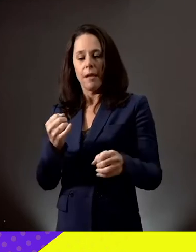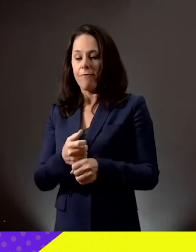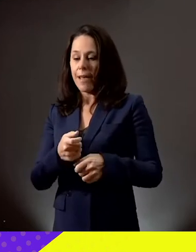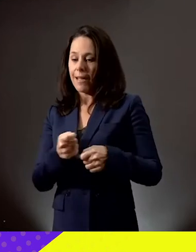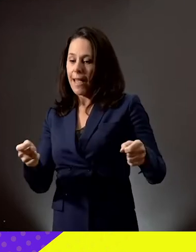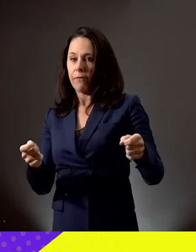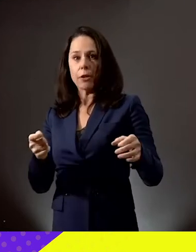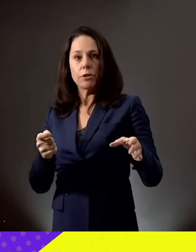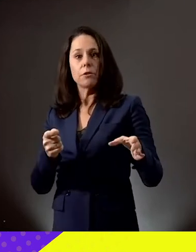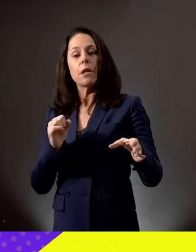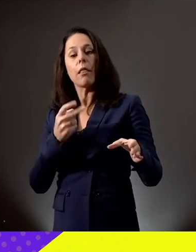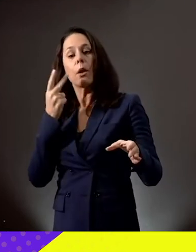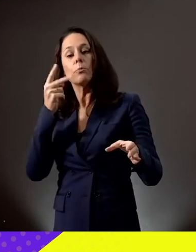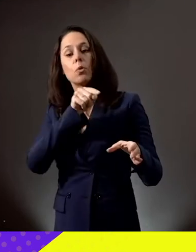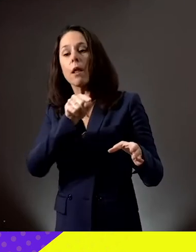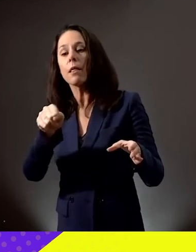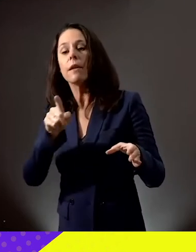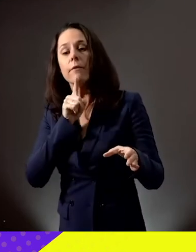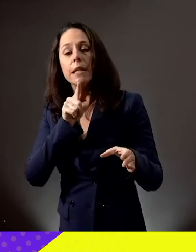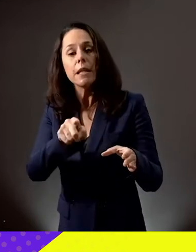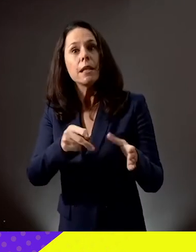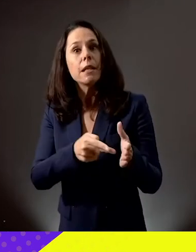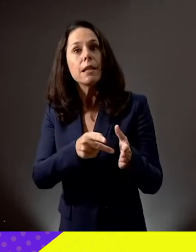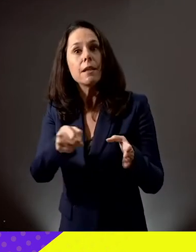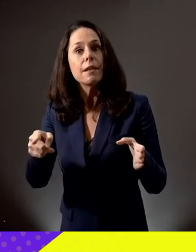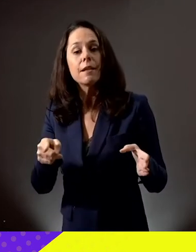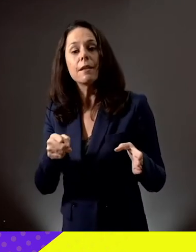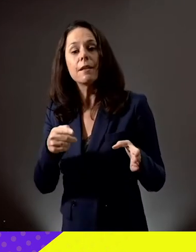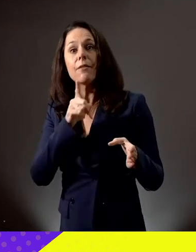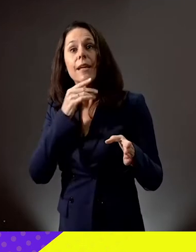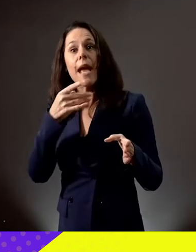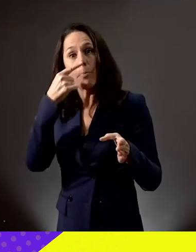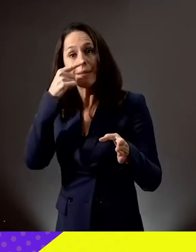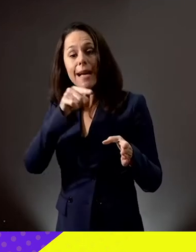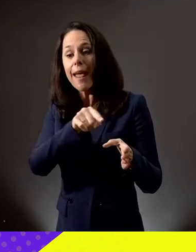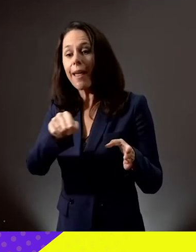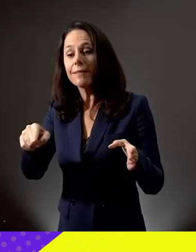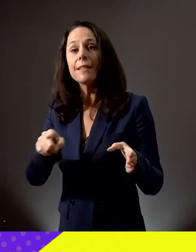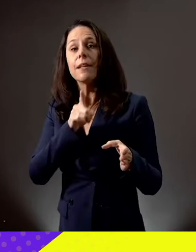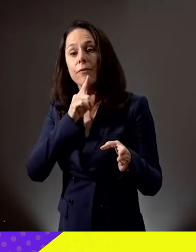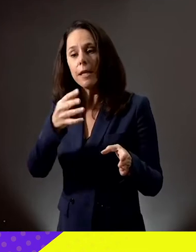to see who has what talents, and who might be eligible for their vacancies.